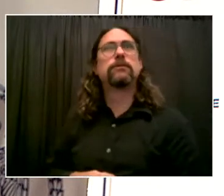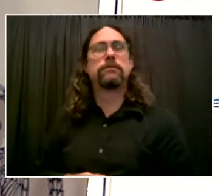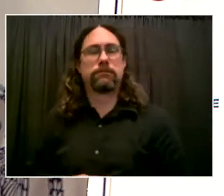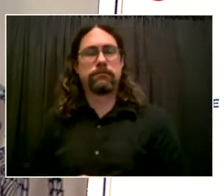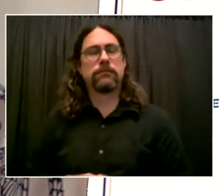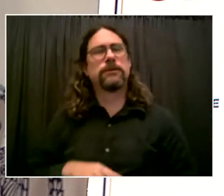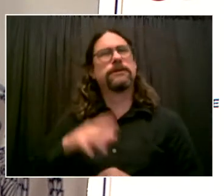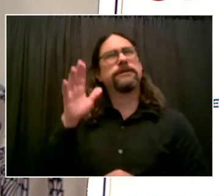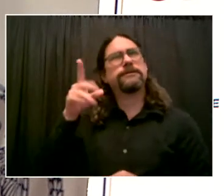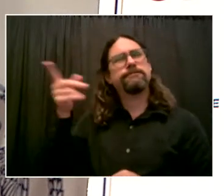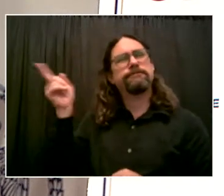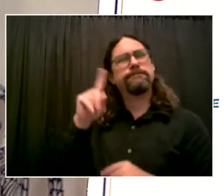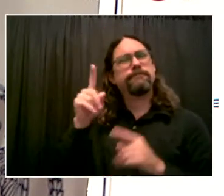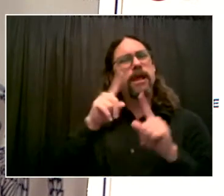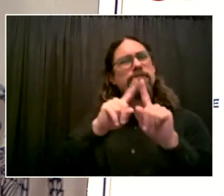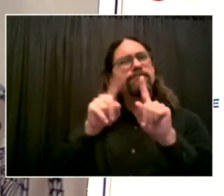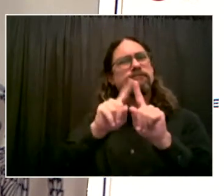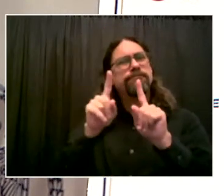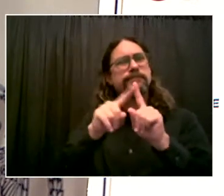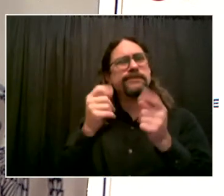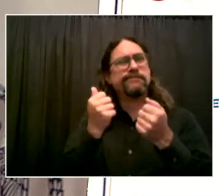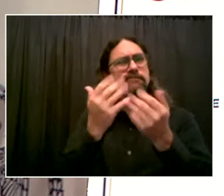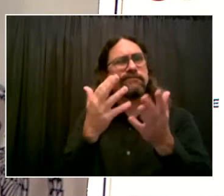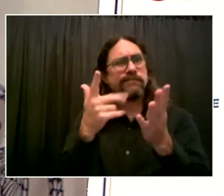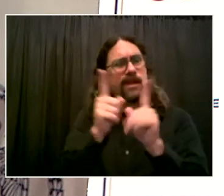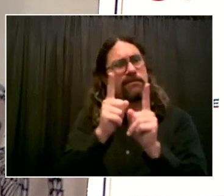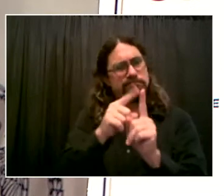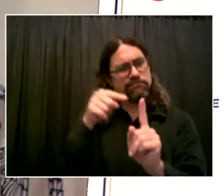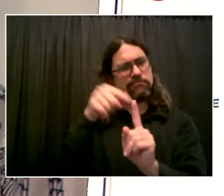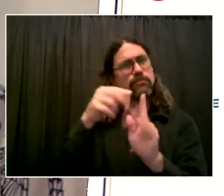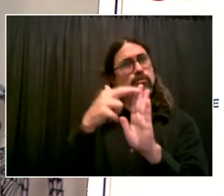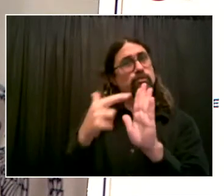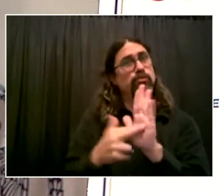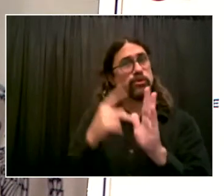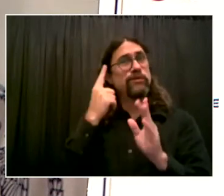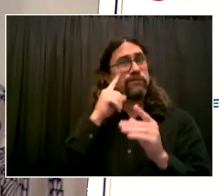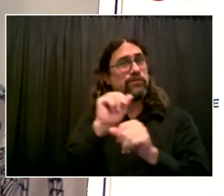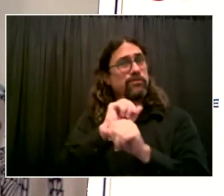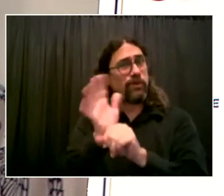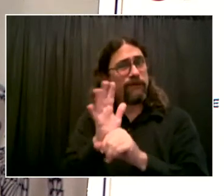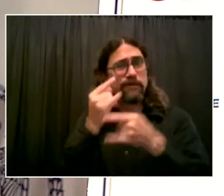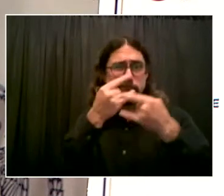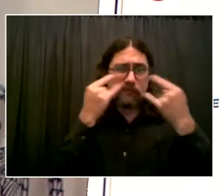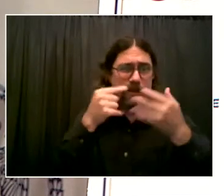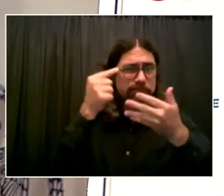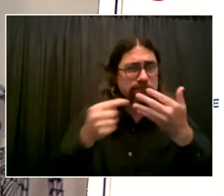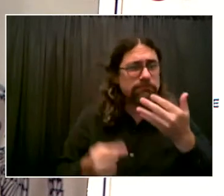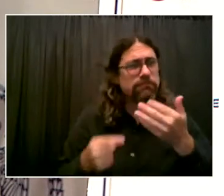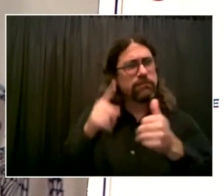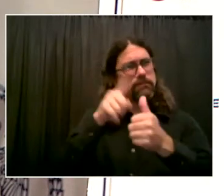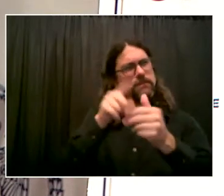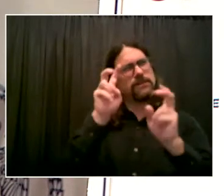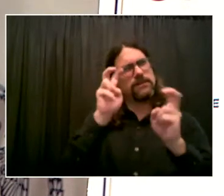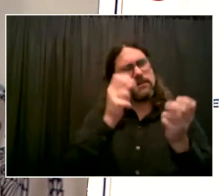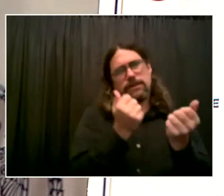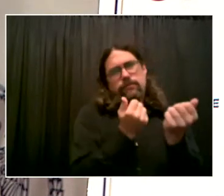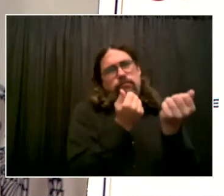MANDATE LIKE LAS VEGAS AND SAN FRANCISCO ARE DOING NOW? I WILL TURN